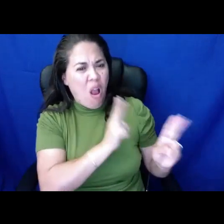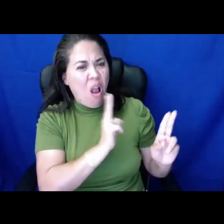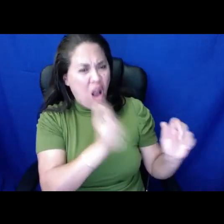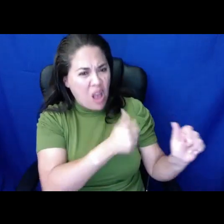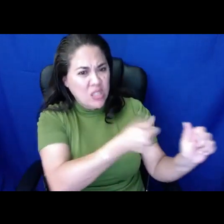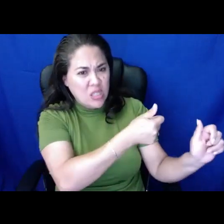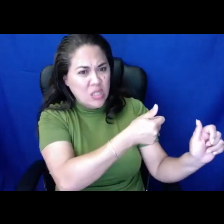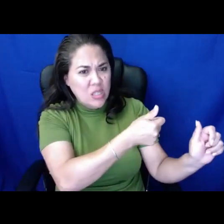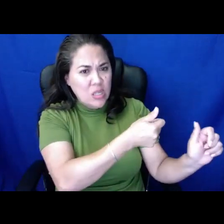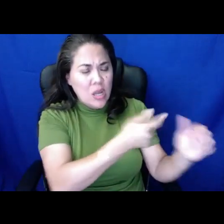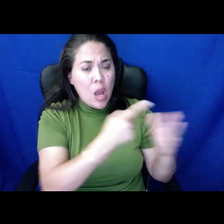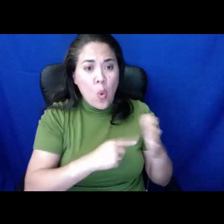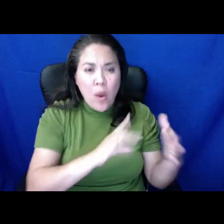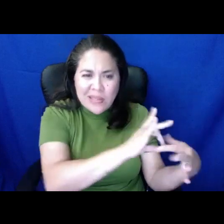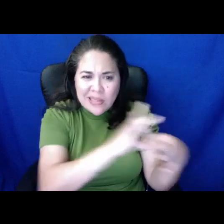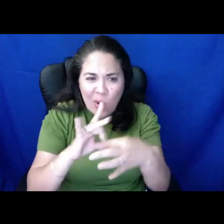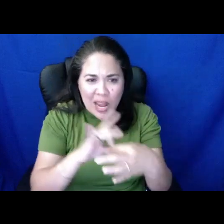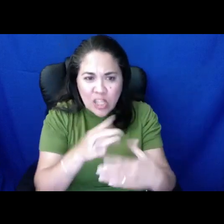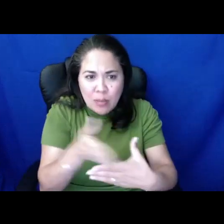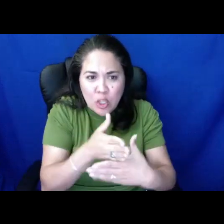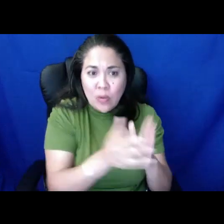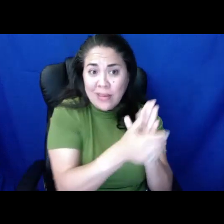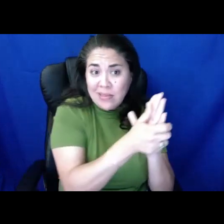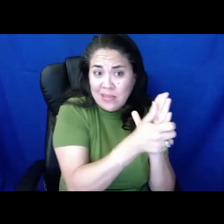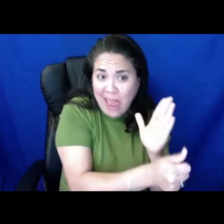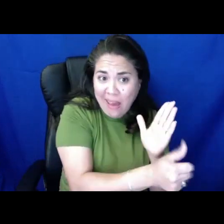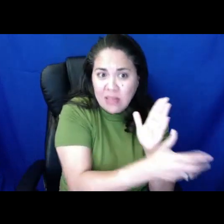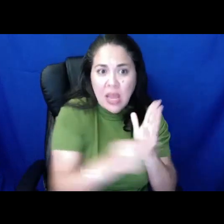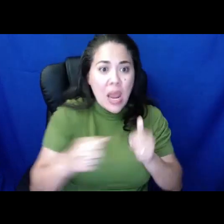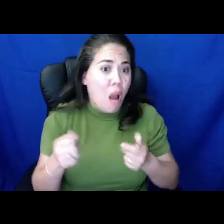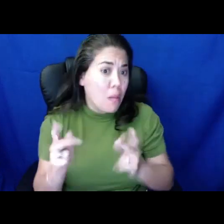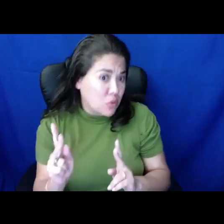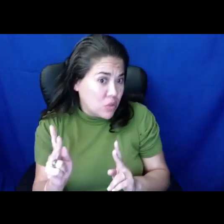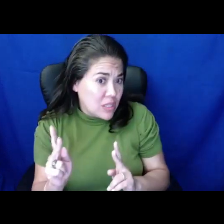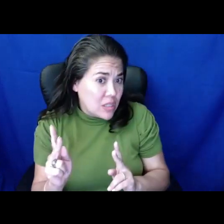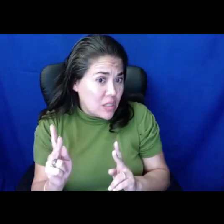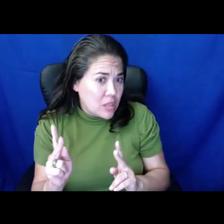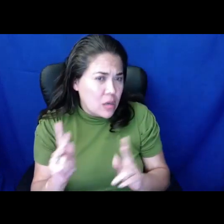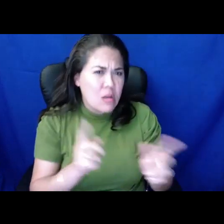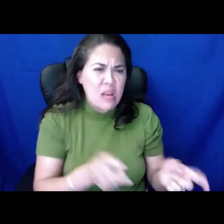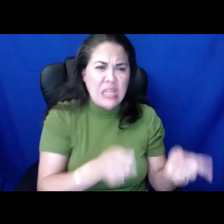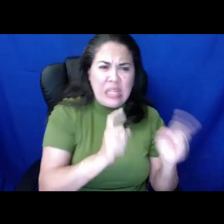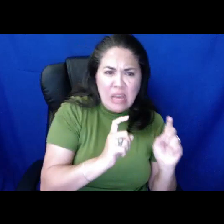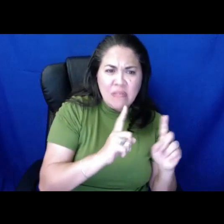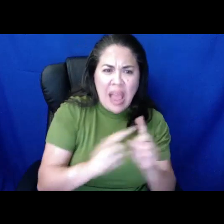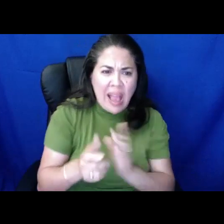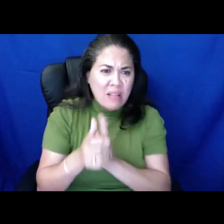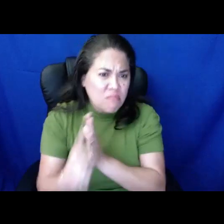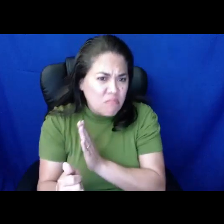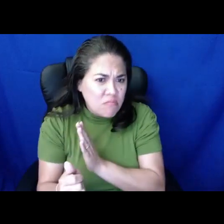Leslie McIntosh: What is the relationship between talent and opportunity gift and graft. Leslie McIntosh: Does it matter.